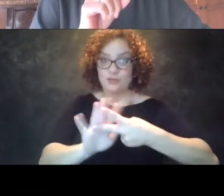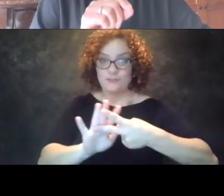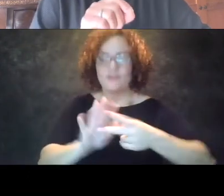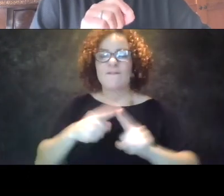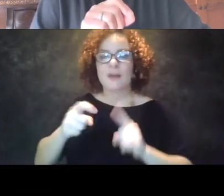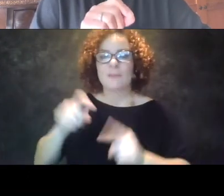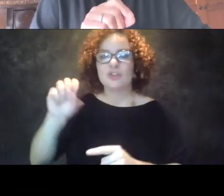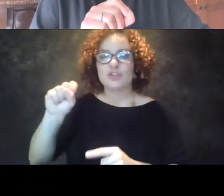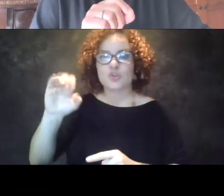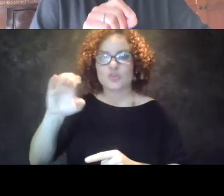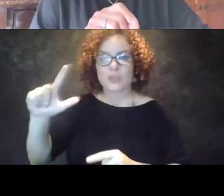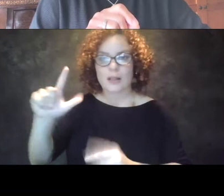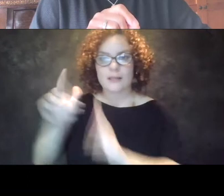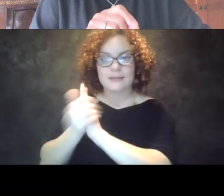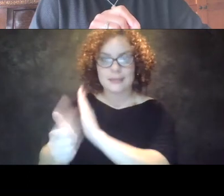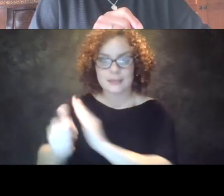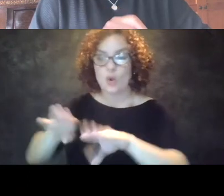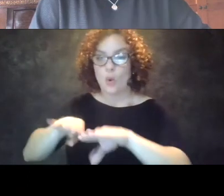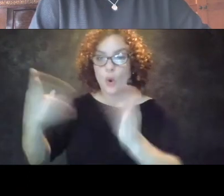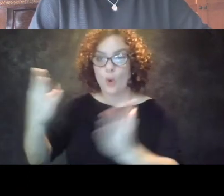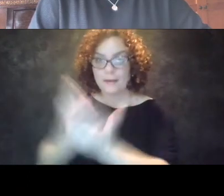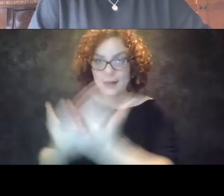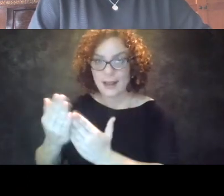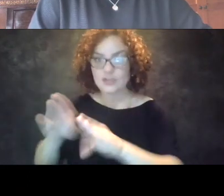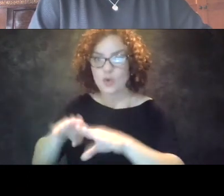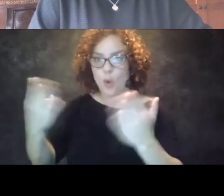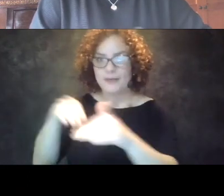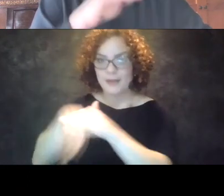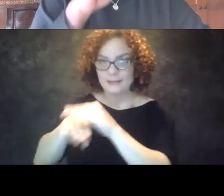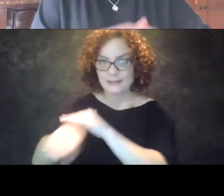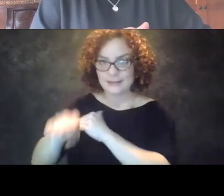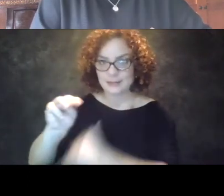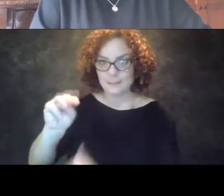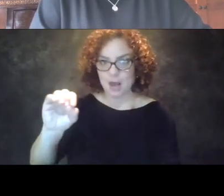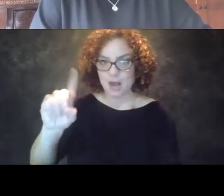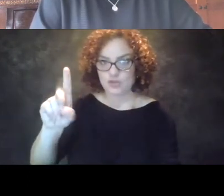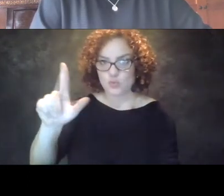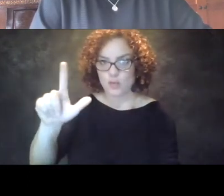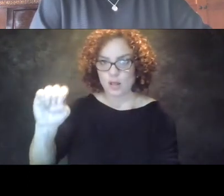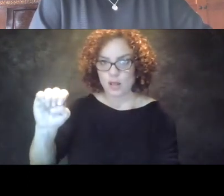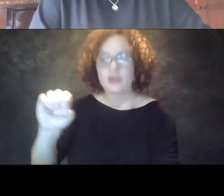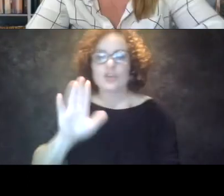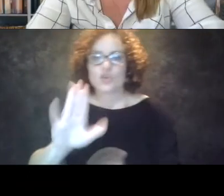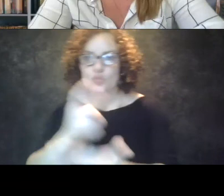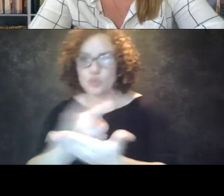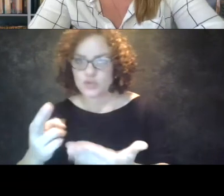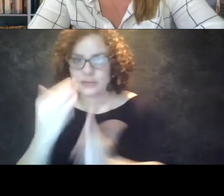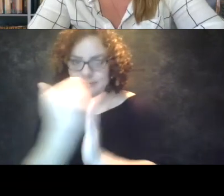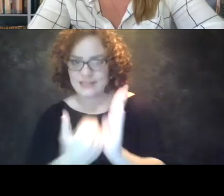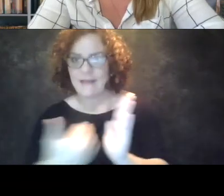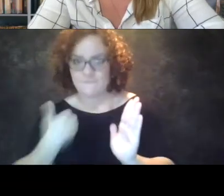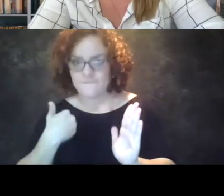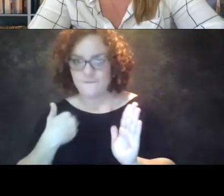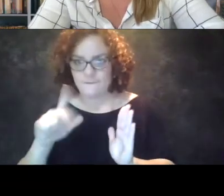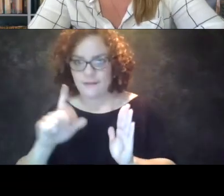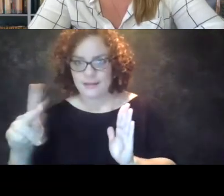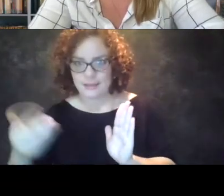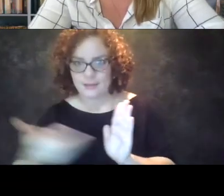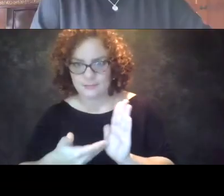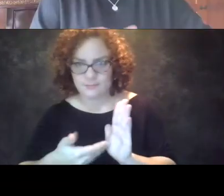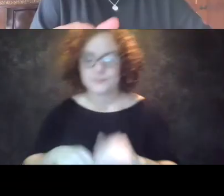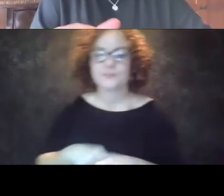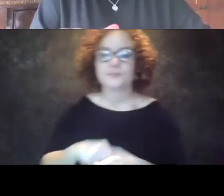Open Access module. And that’s listed on your resource list and one is from an older